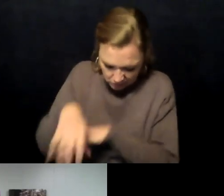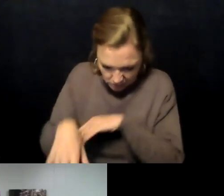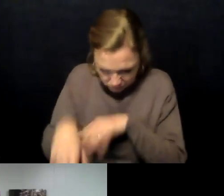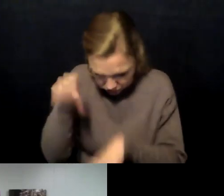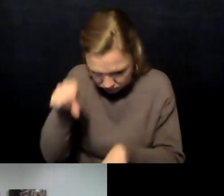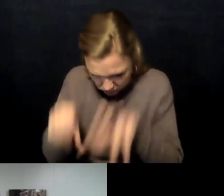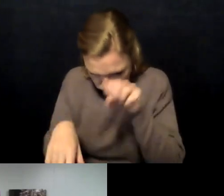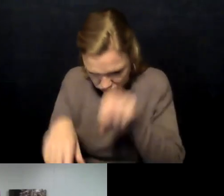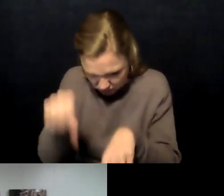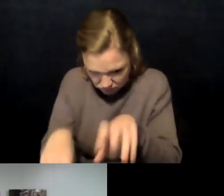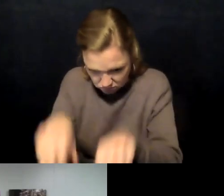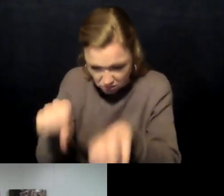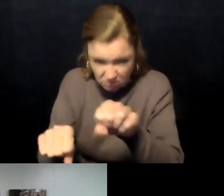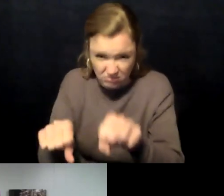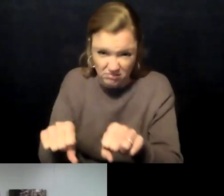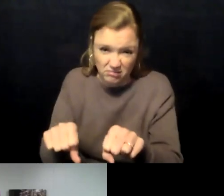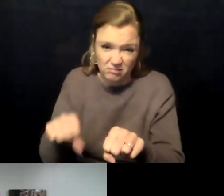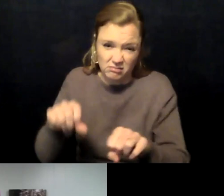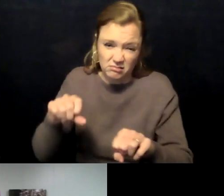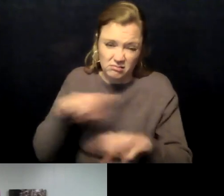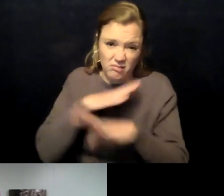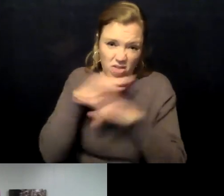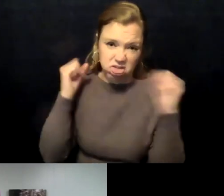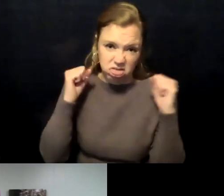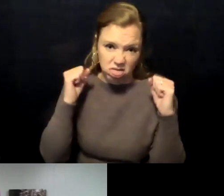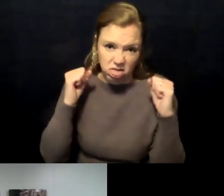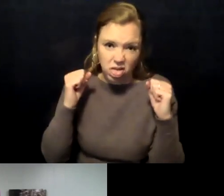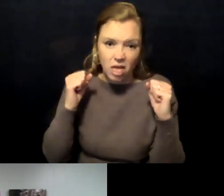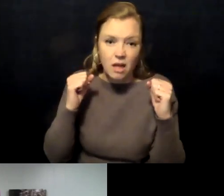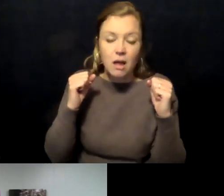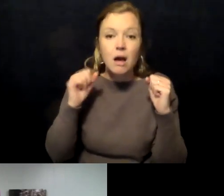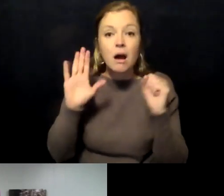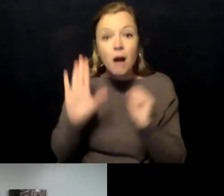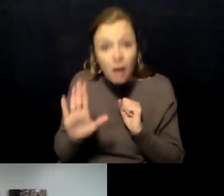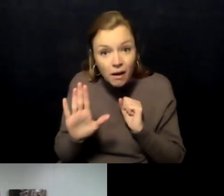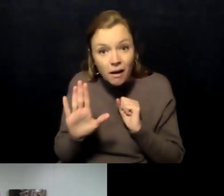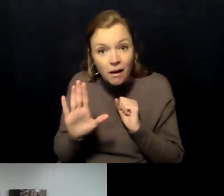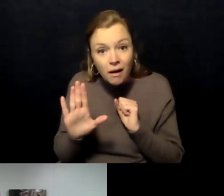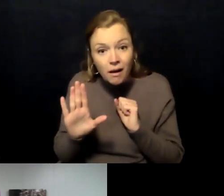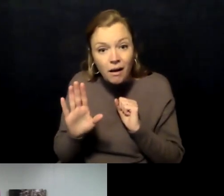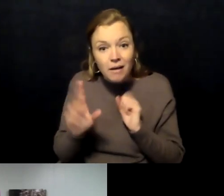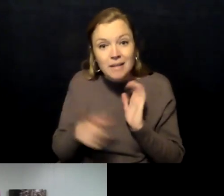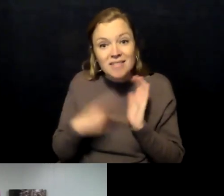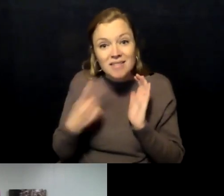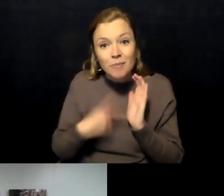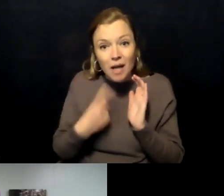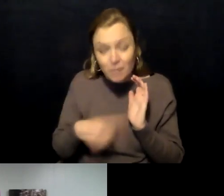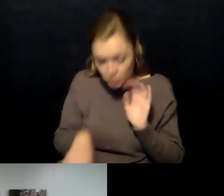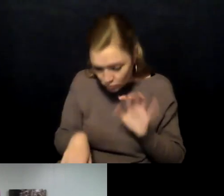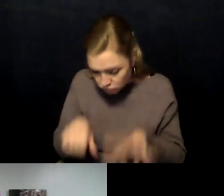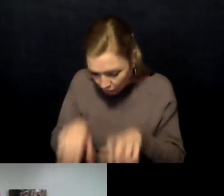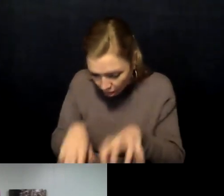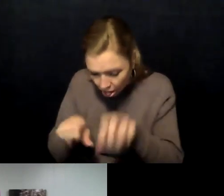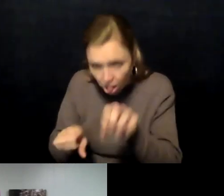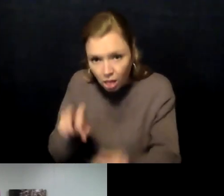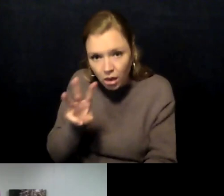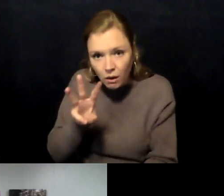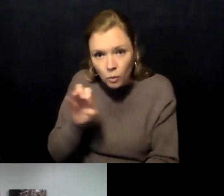could ever do with a day. But when you're pulling a weed and you look